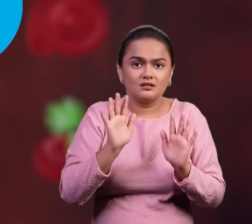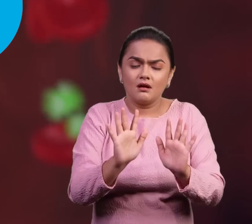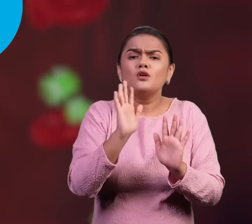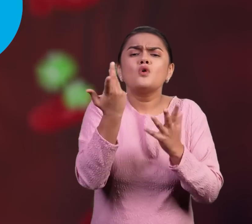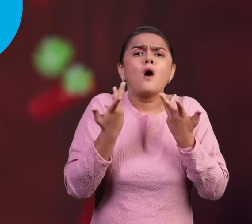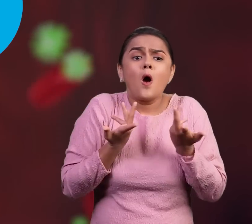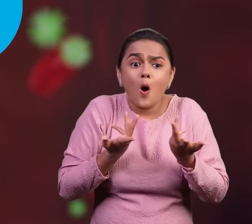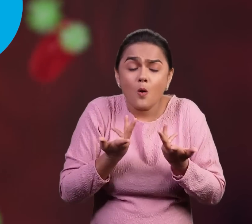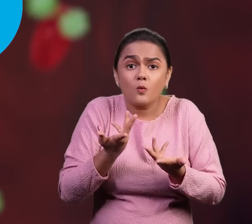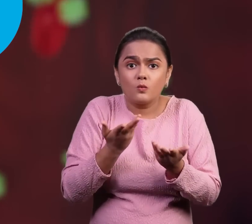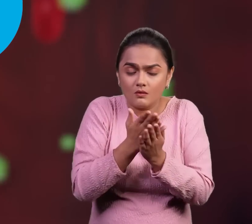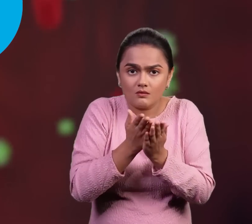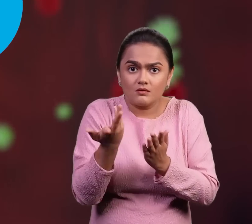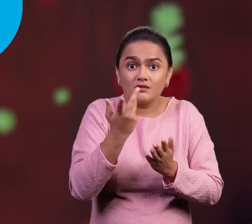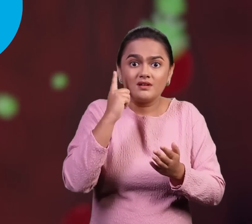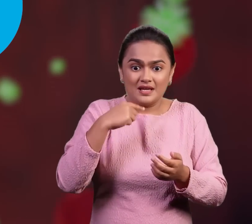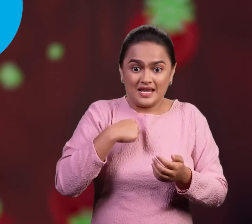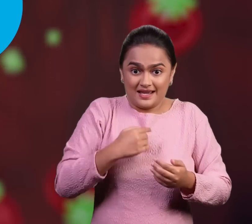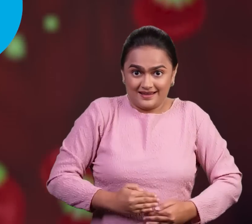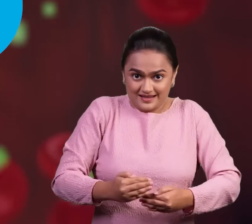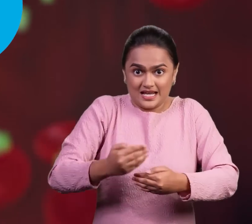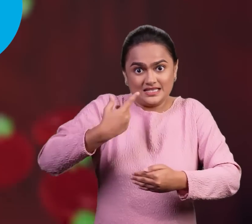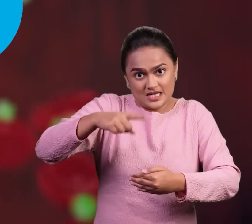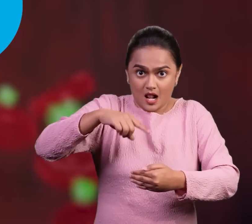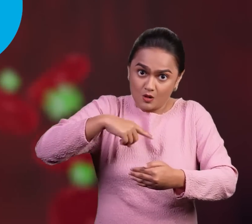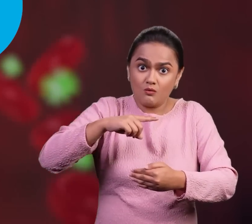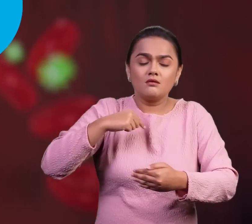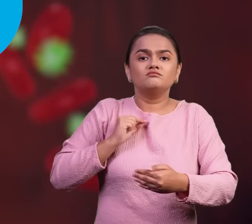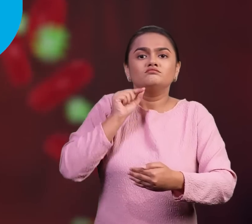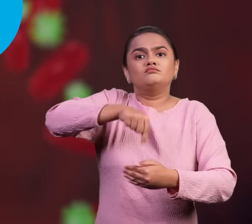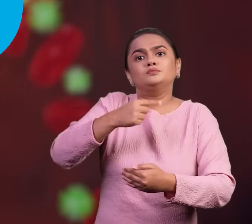In what situations can this happen? The child can contract HIV while in the mother's womb.